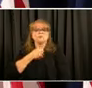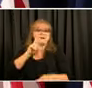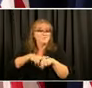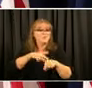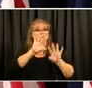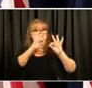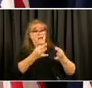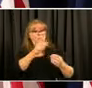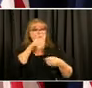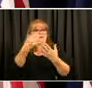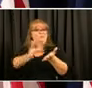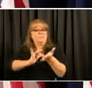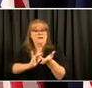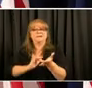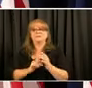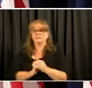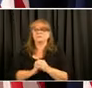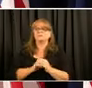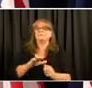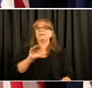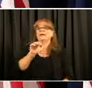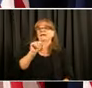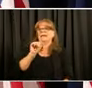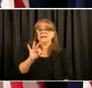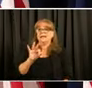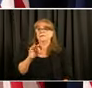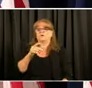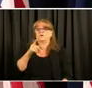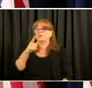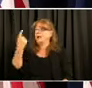wouldn't be as great a need for these free quick and easy testing sites but a lot of people don't